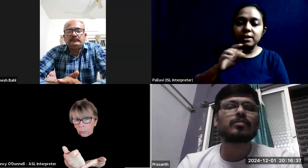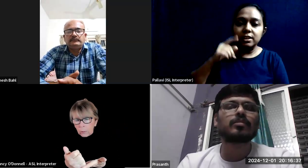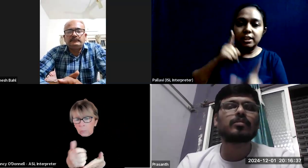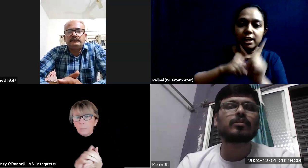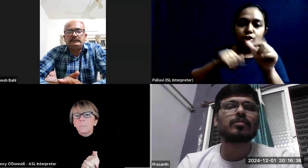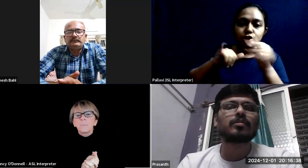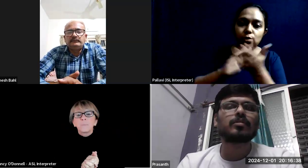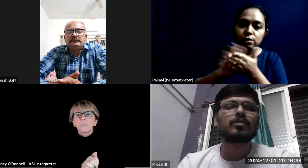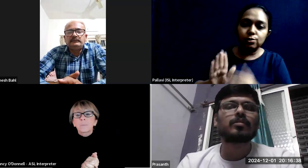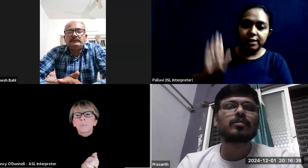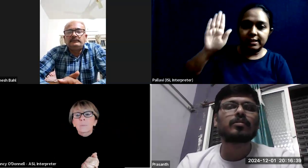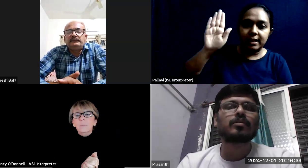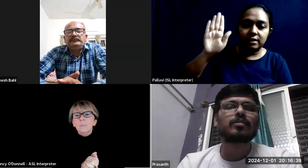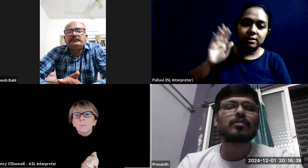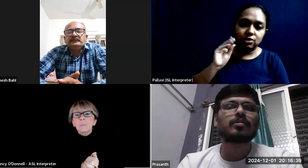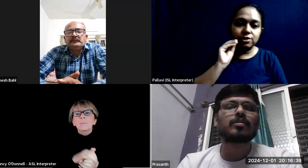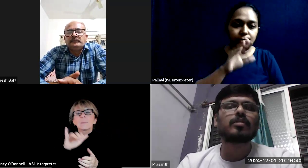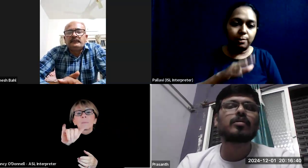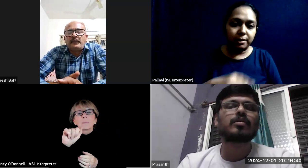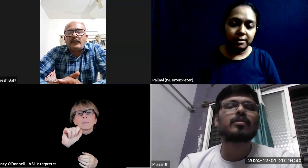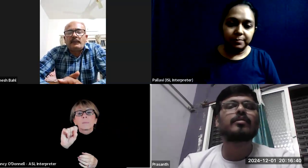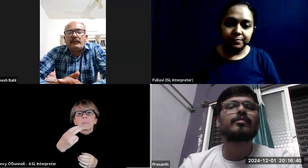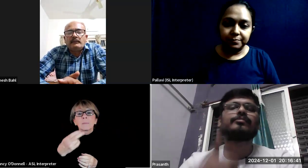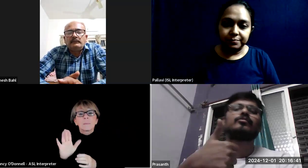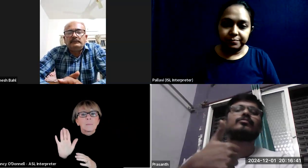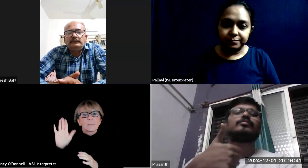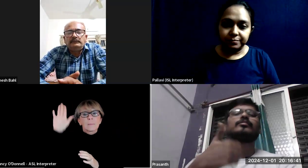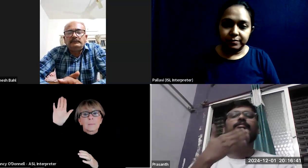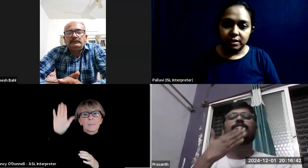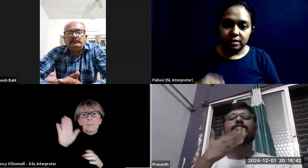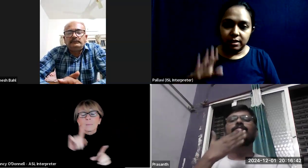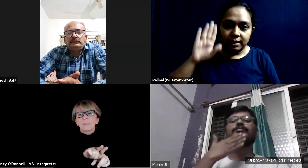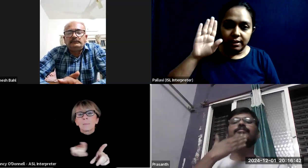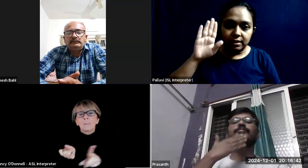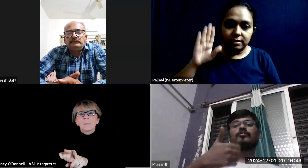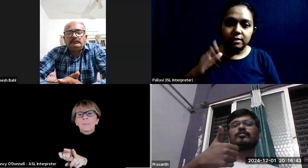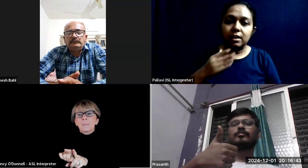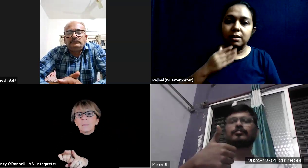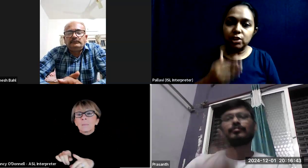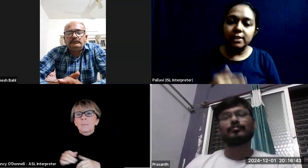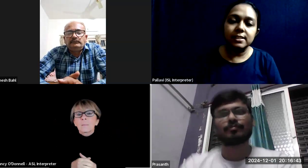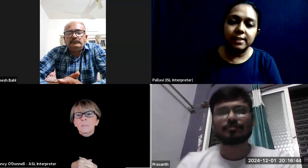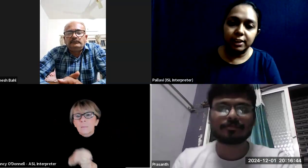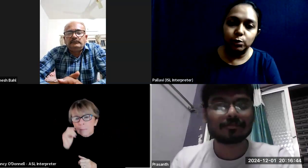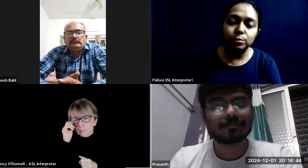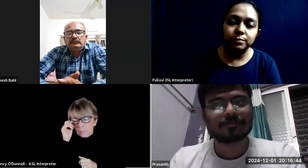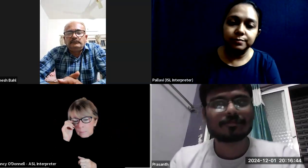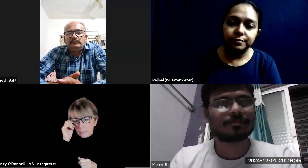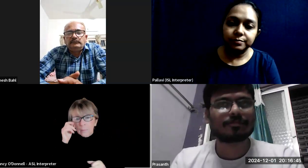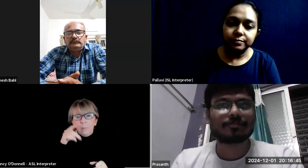[Interpreter speaking] Geri, just informing Yash is also raising hand. Just informing. I think Prashant says thank you.